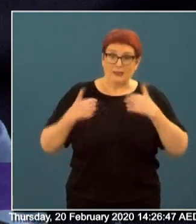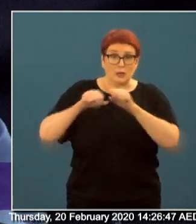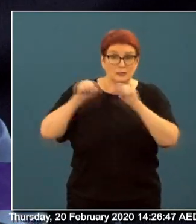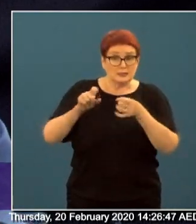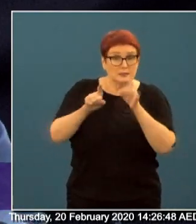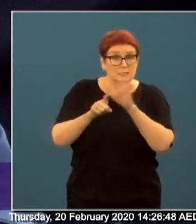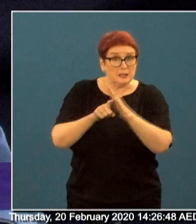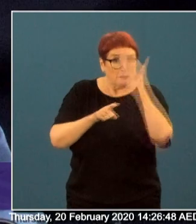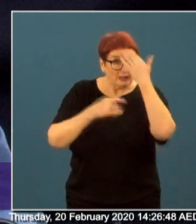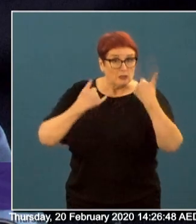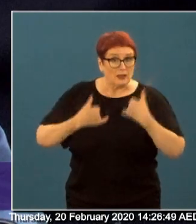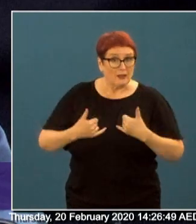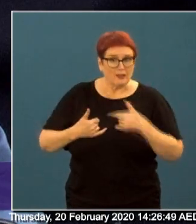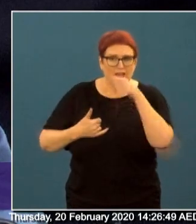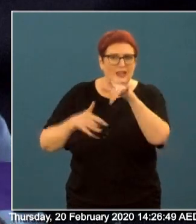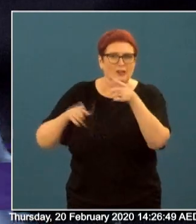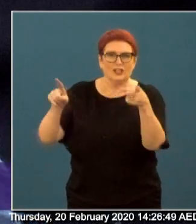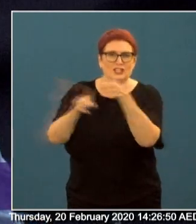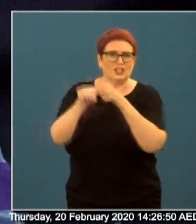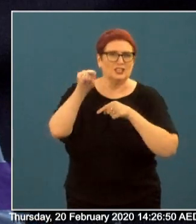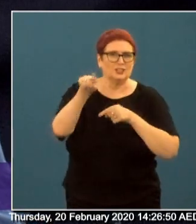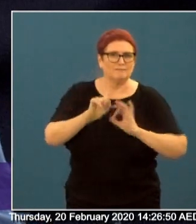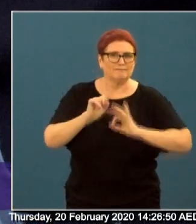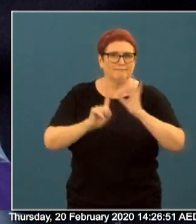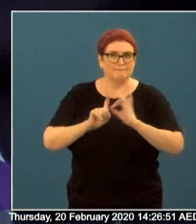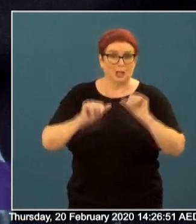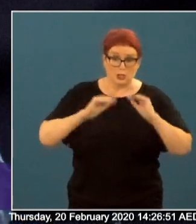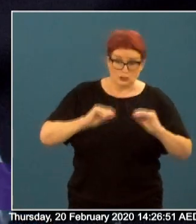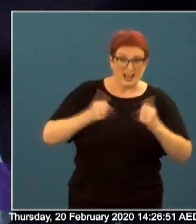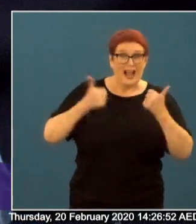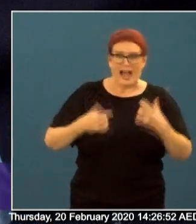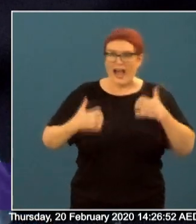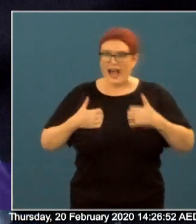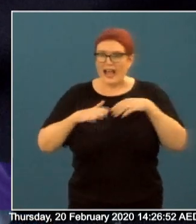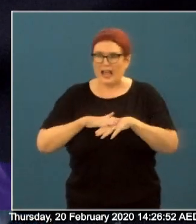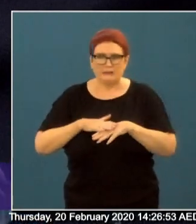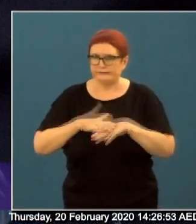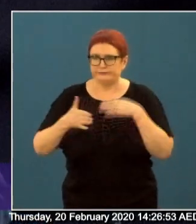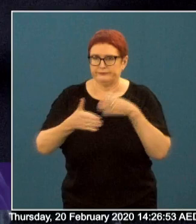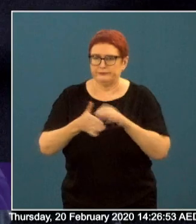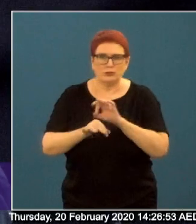there are funded positions available, even though at this stage we know that people with intellectual disability